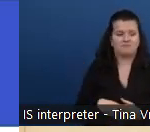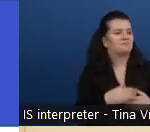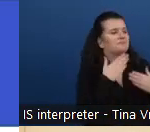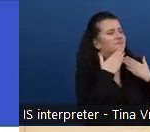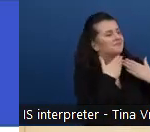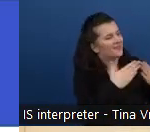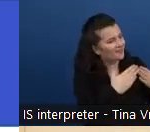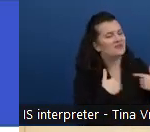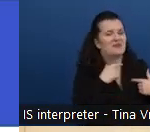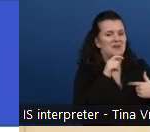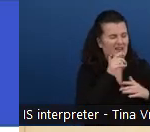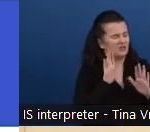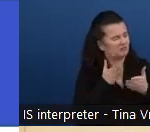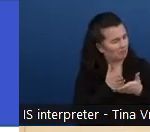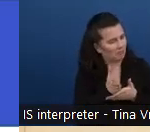Thank you, everyone, for joining us today.